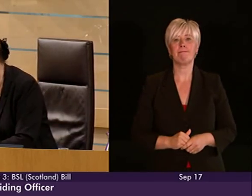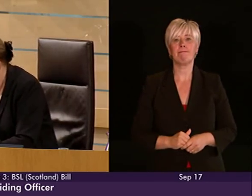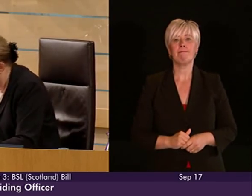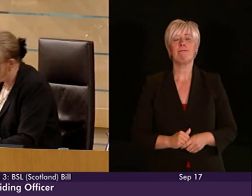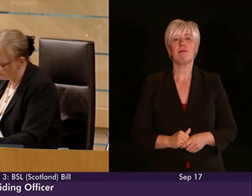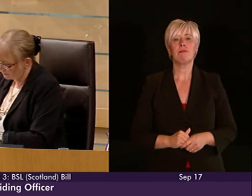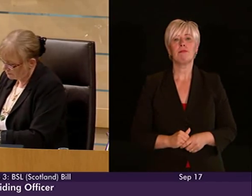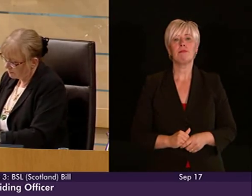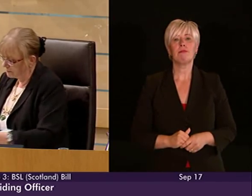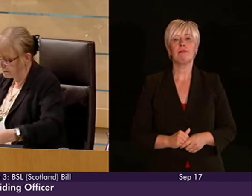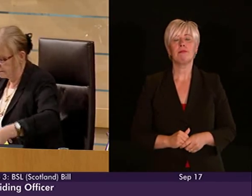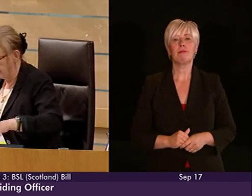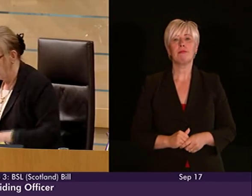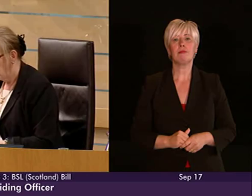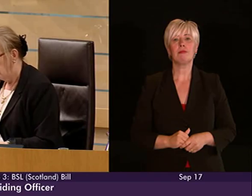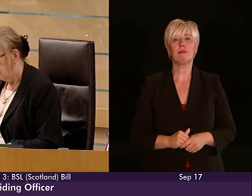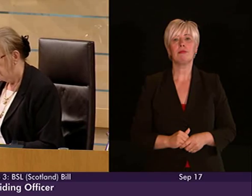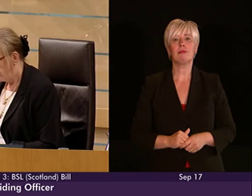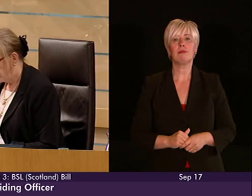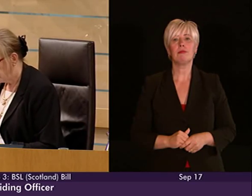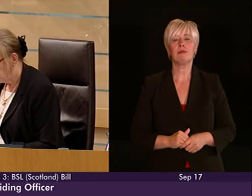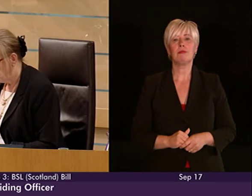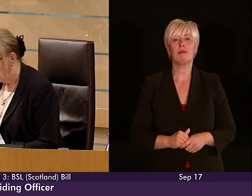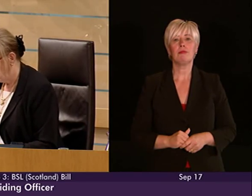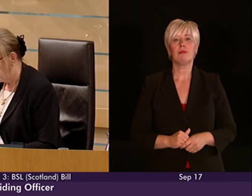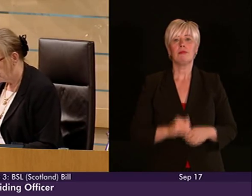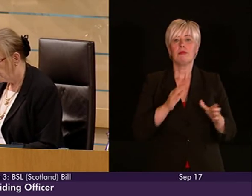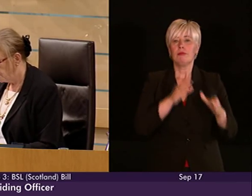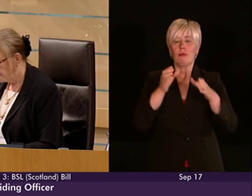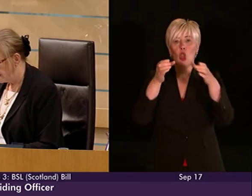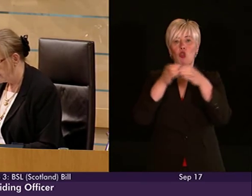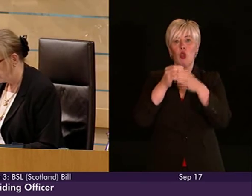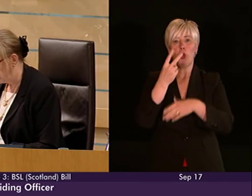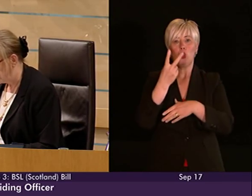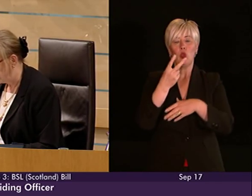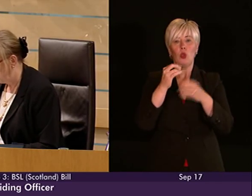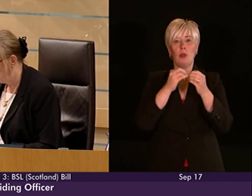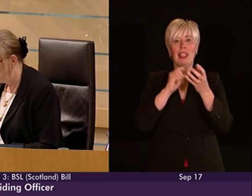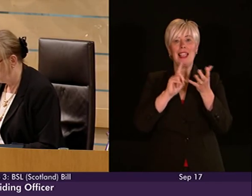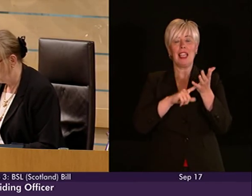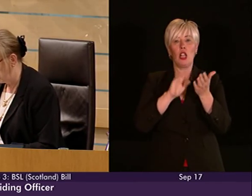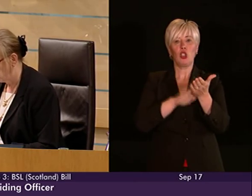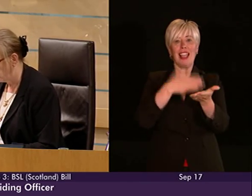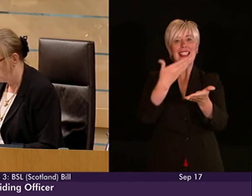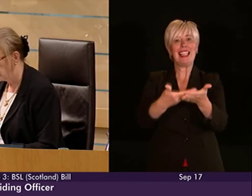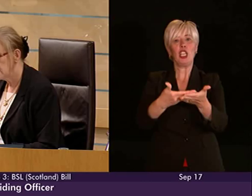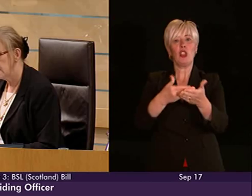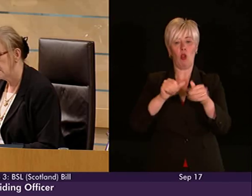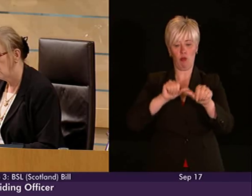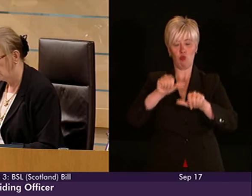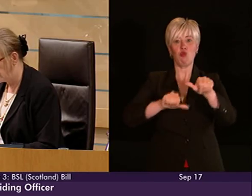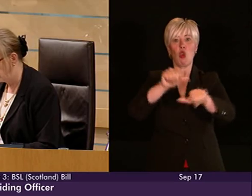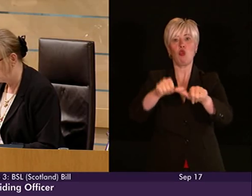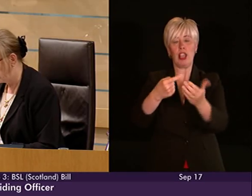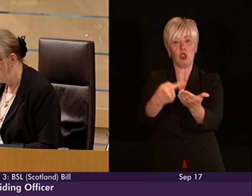The Deputy Presiding Officer: Group 2 is on BSL translation of progress reports. Amendment